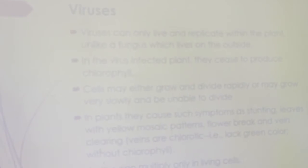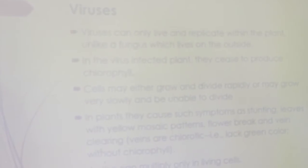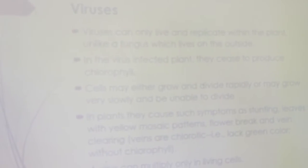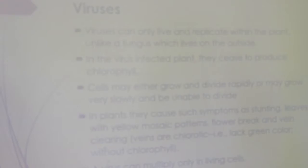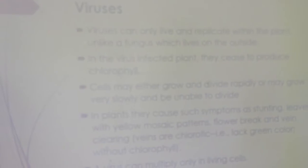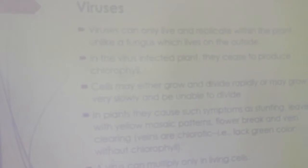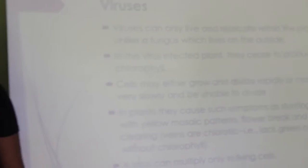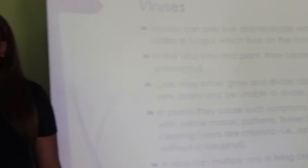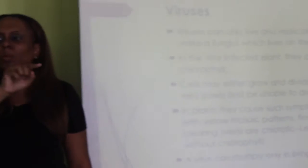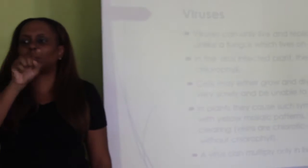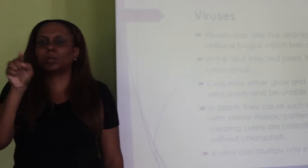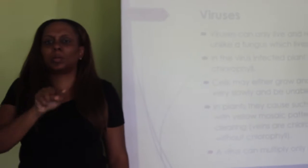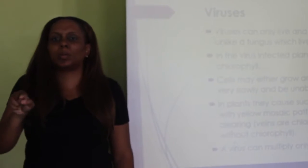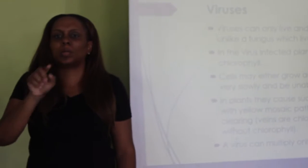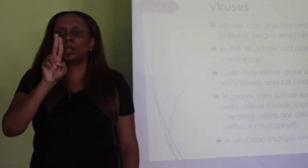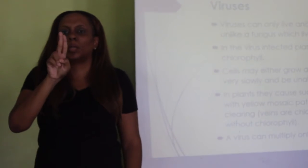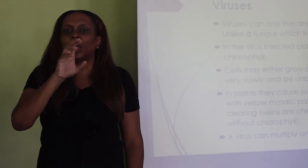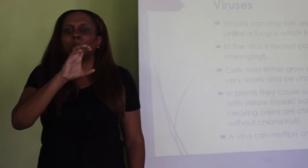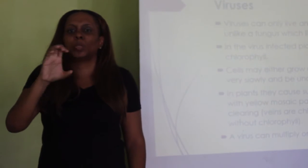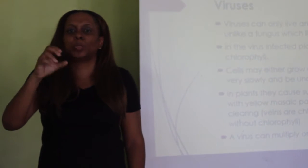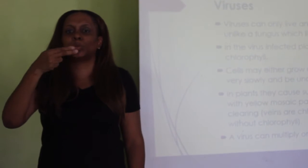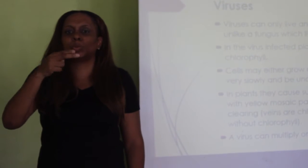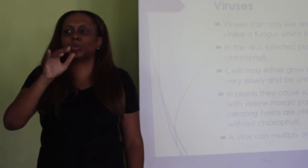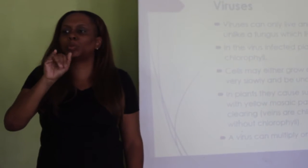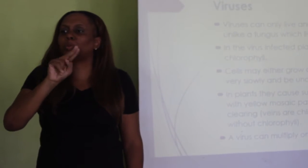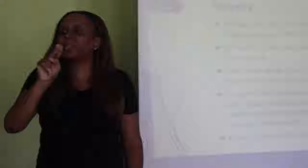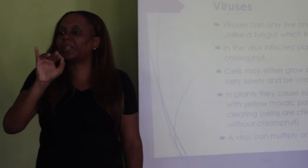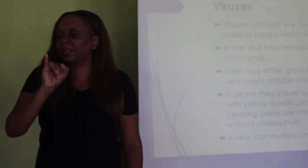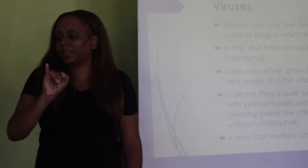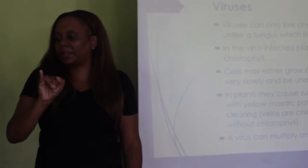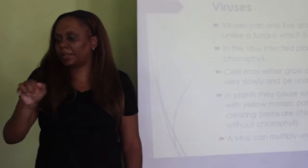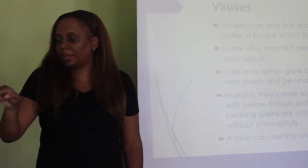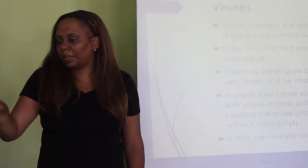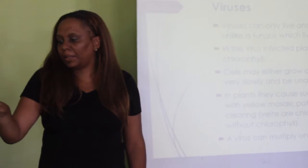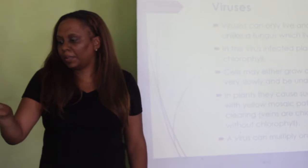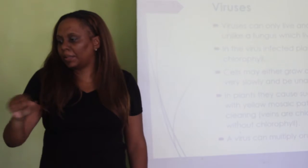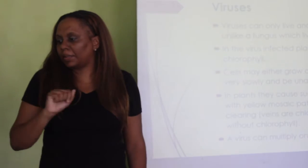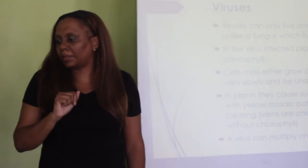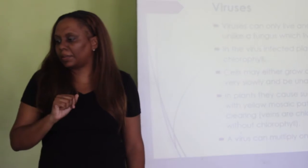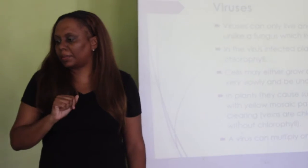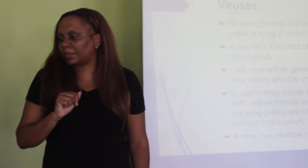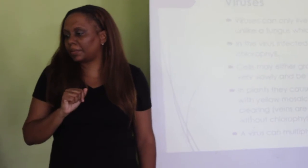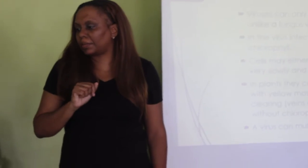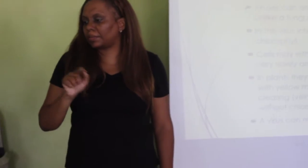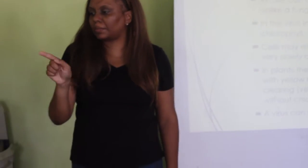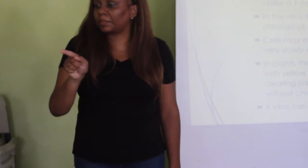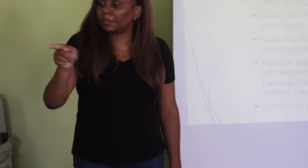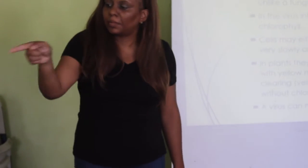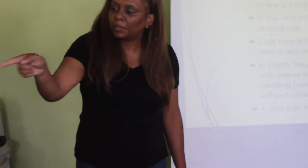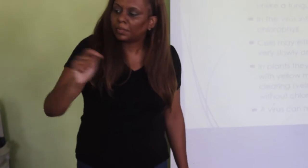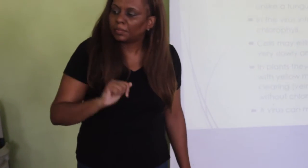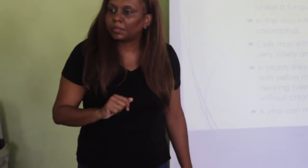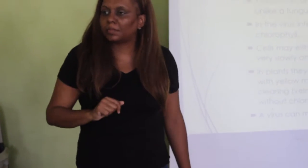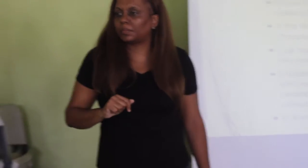on the table and you will see on it it has like little um deformed bumps it's supposed smooth